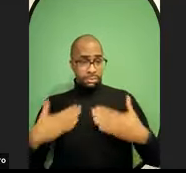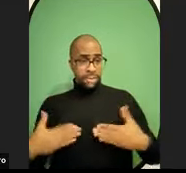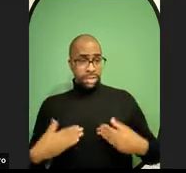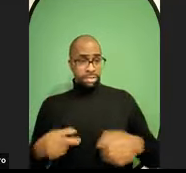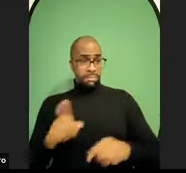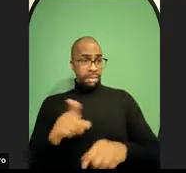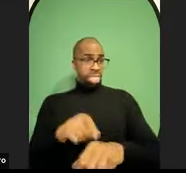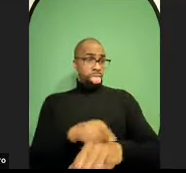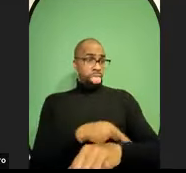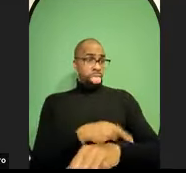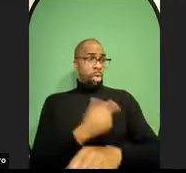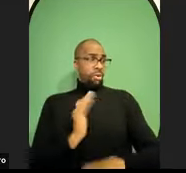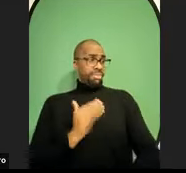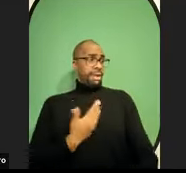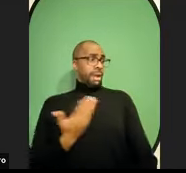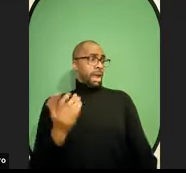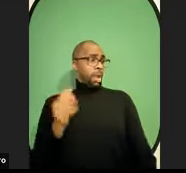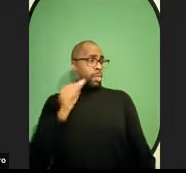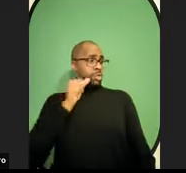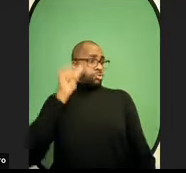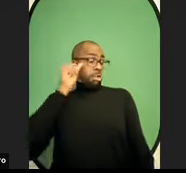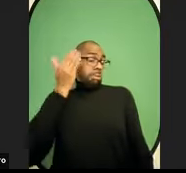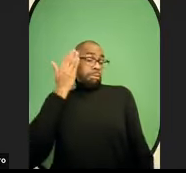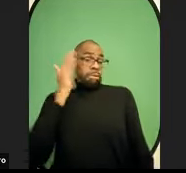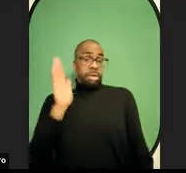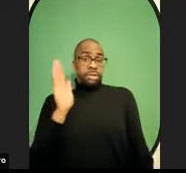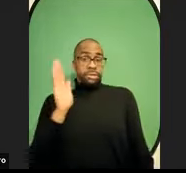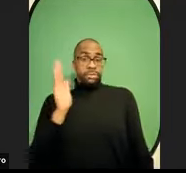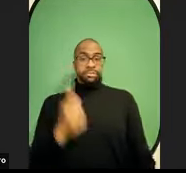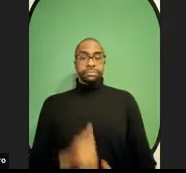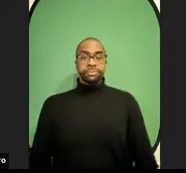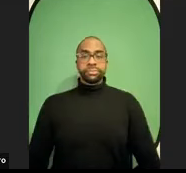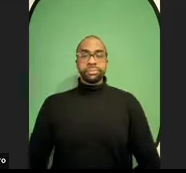maybe they're in we'll.